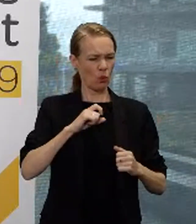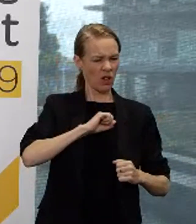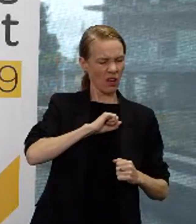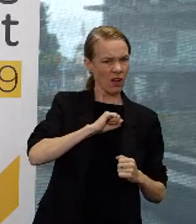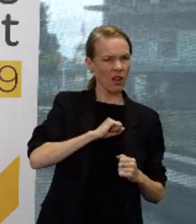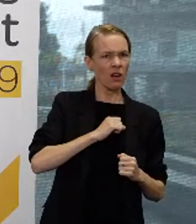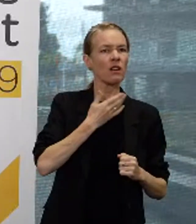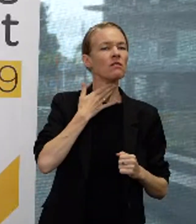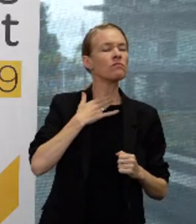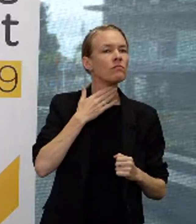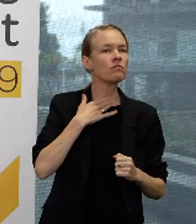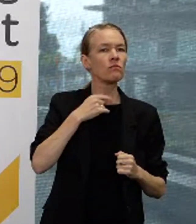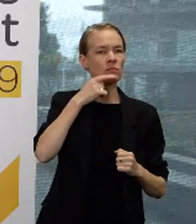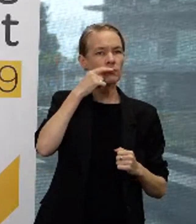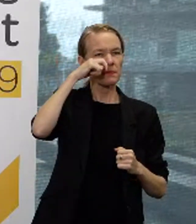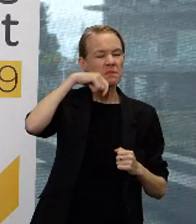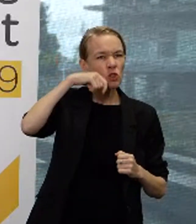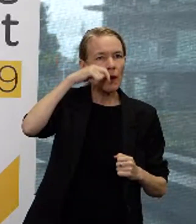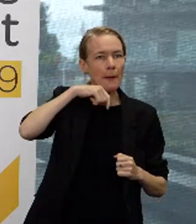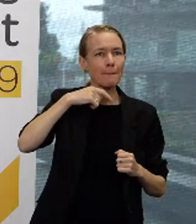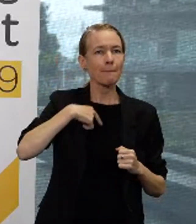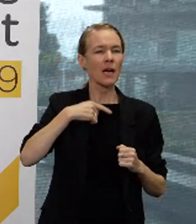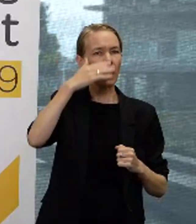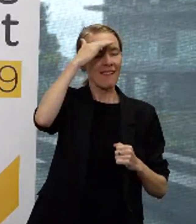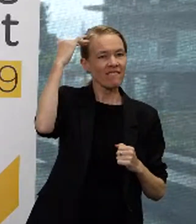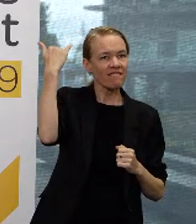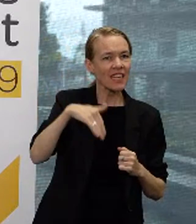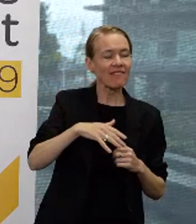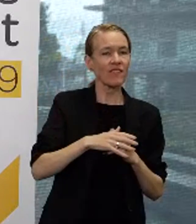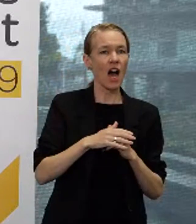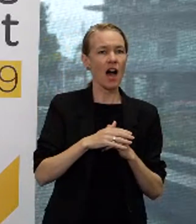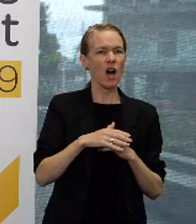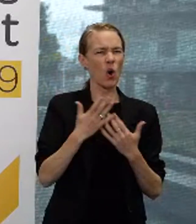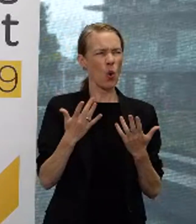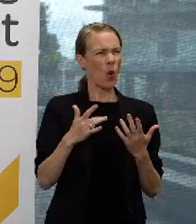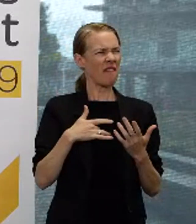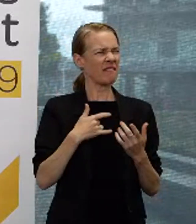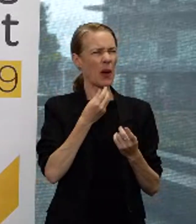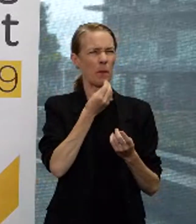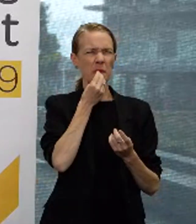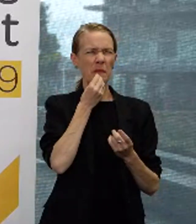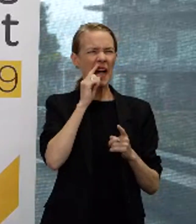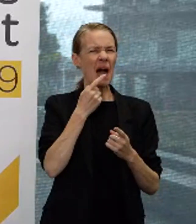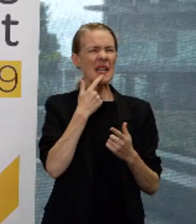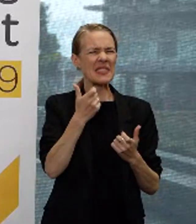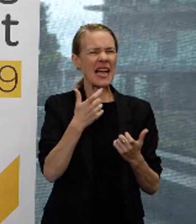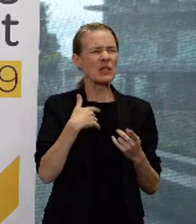or fever. The case is another reminder that COVID 19 is not going away